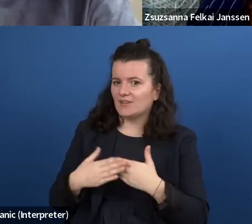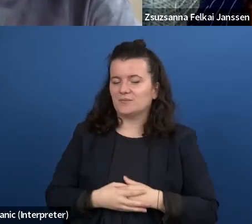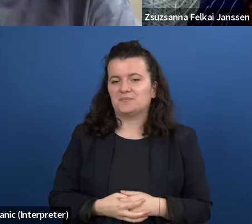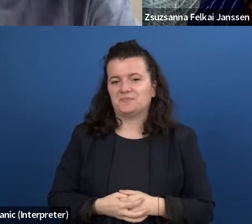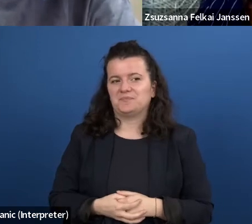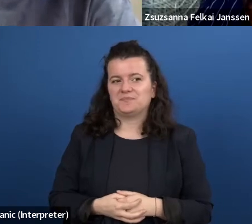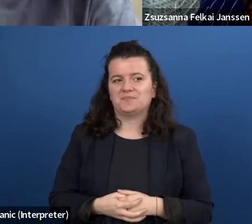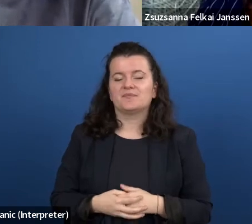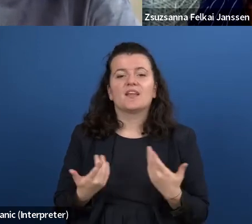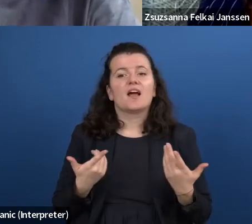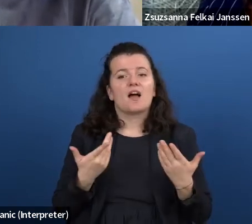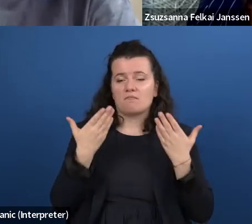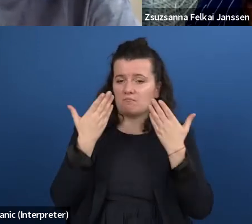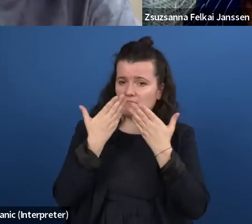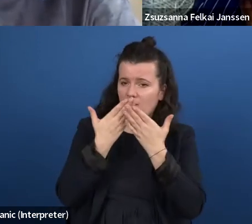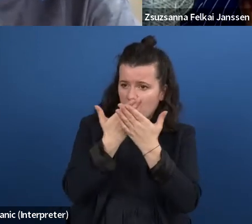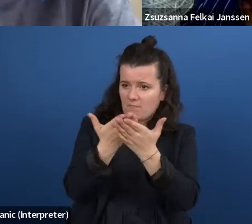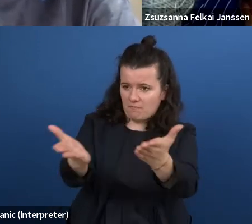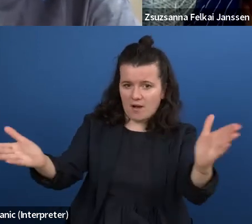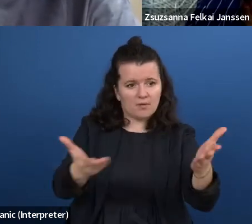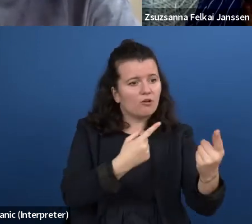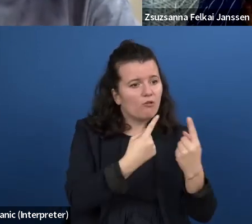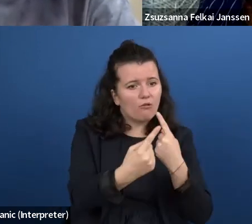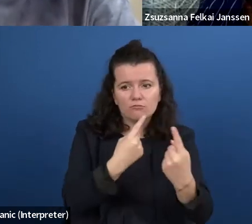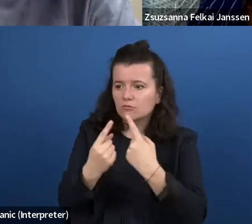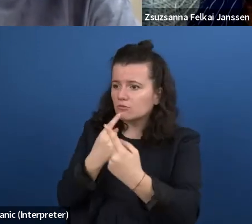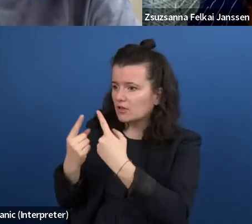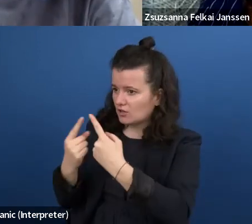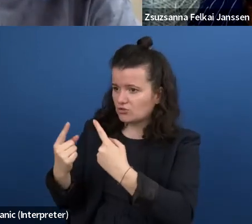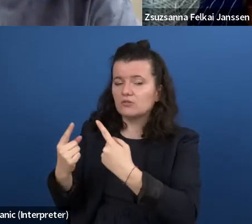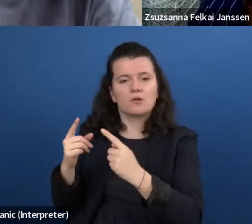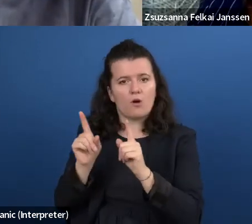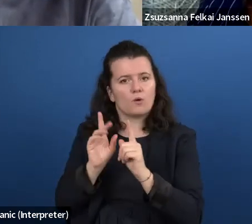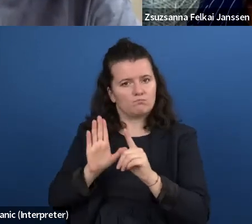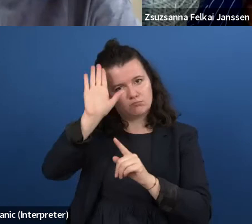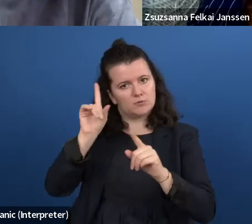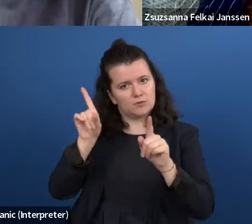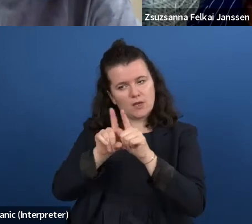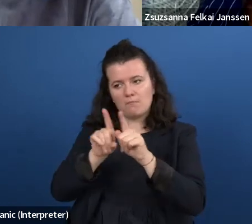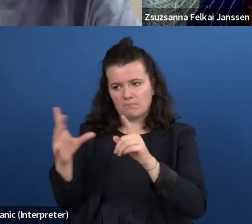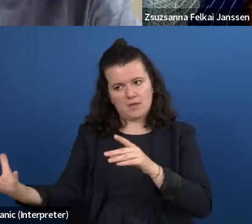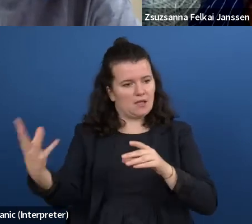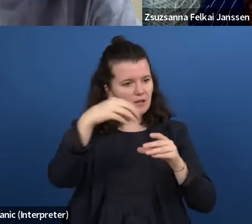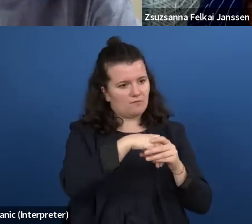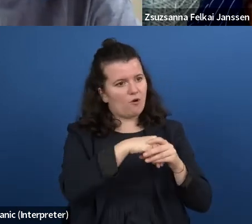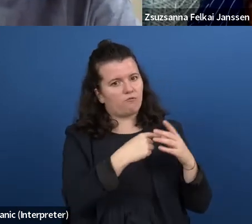and we'll also apply from EDF to be part of the platform you mention.